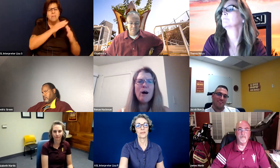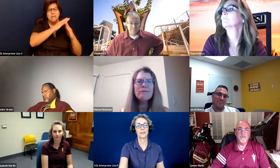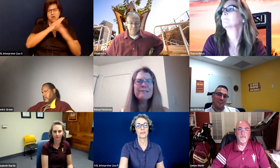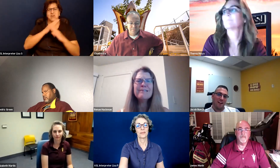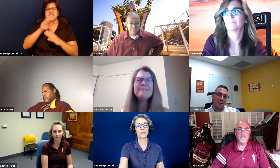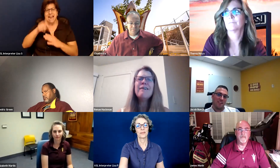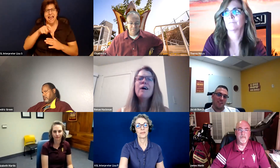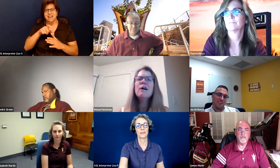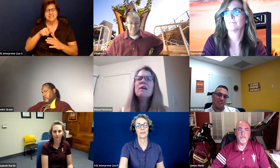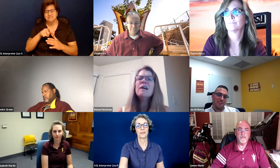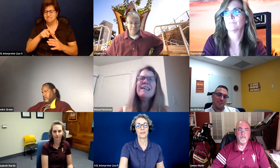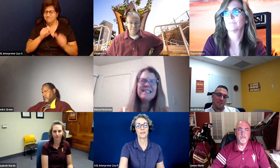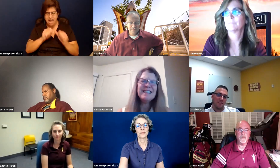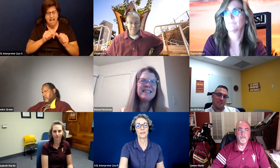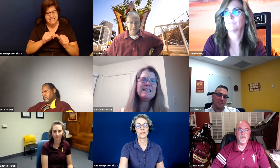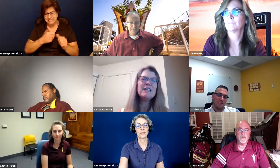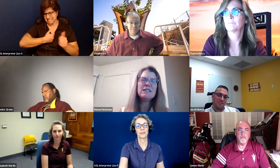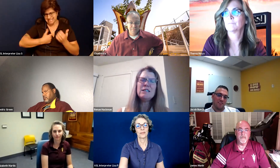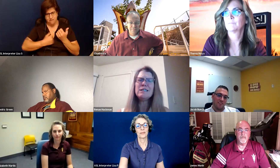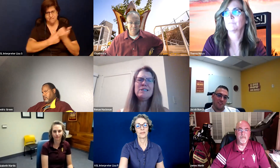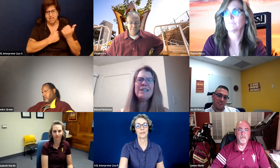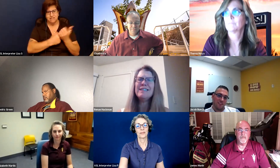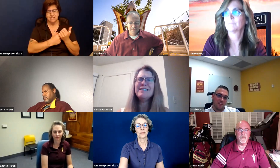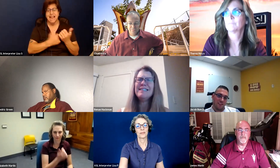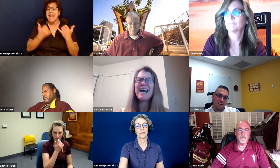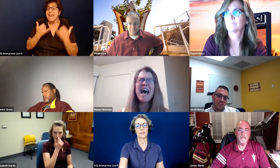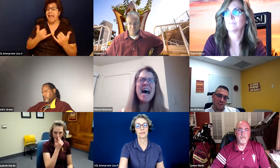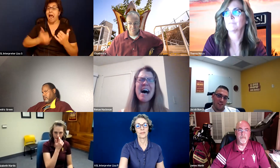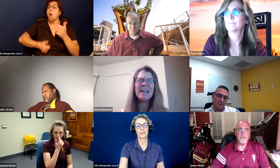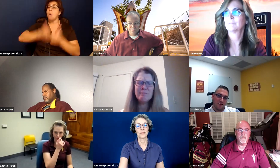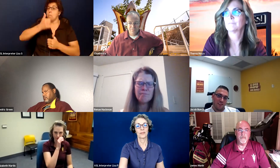Most institution that